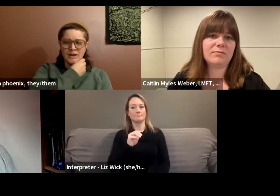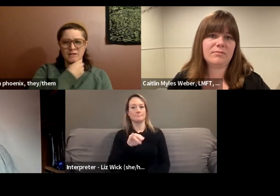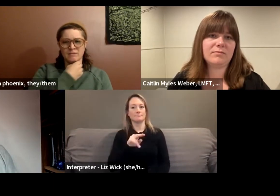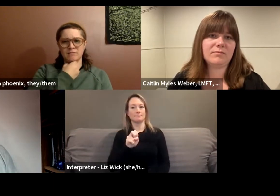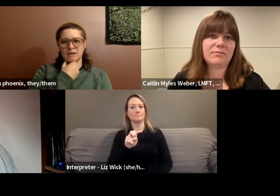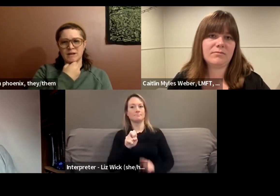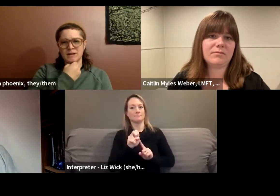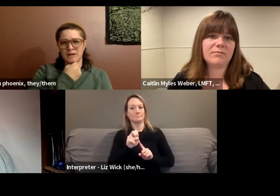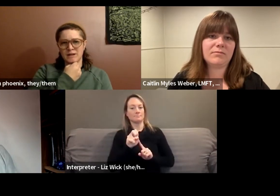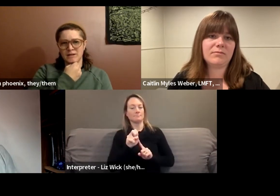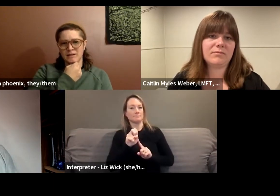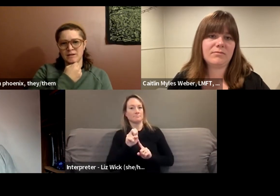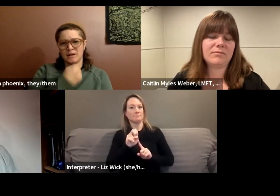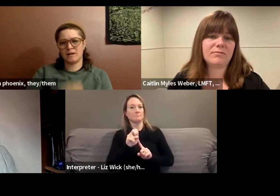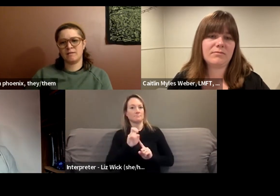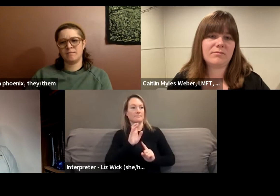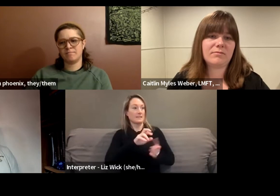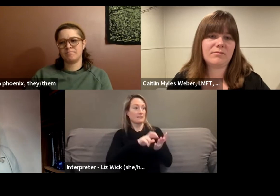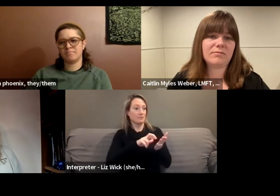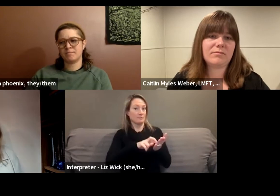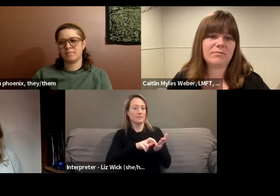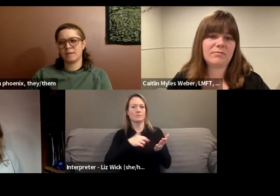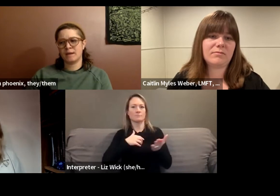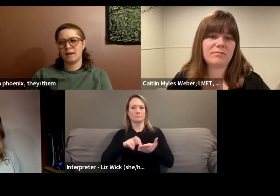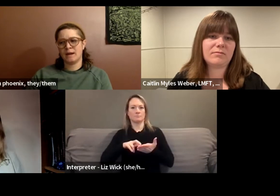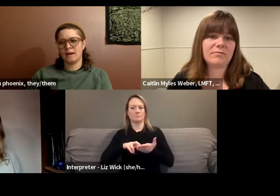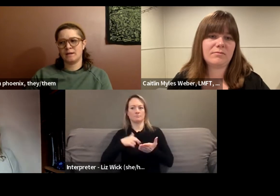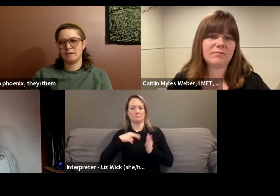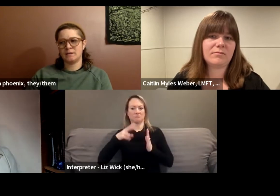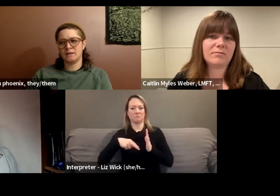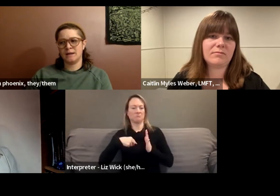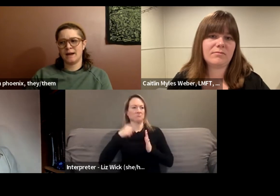that exists and yeah,